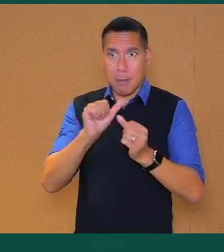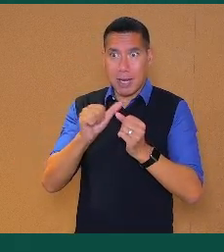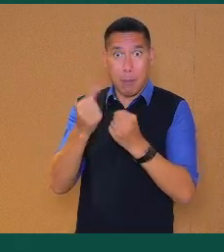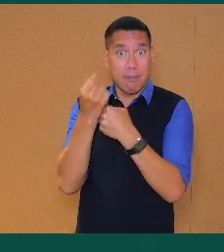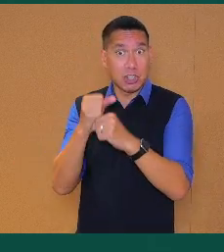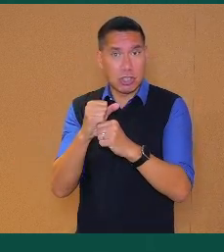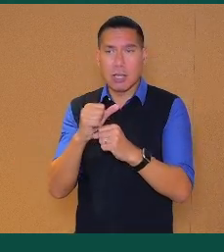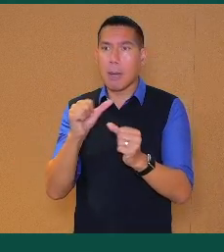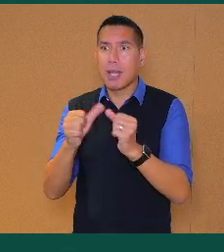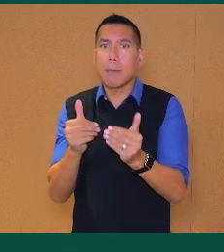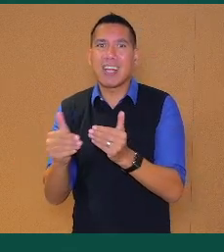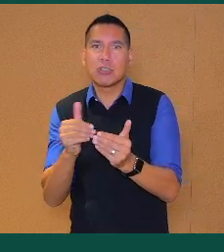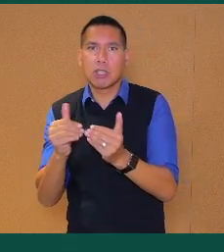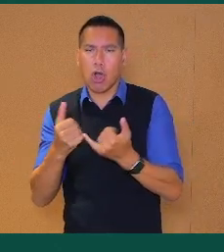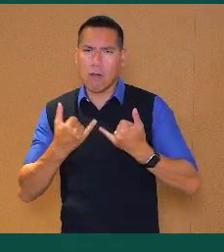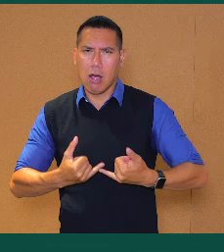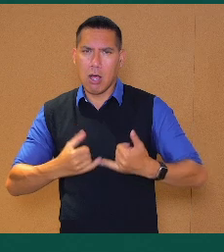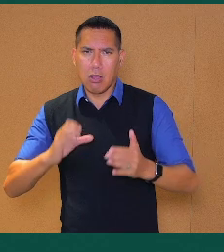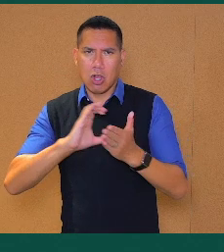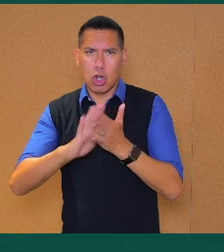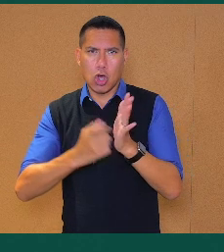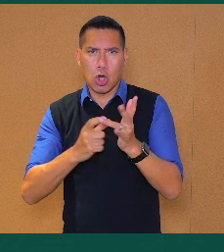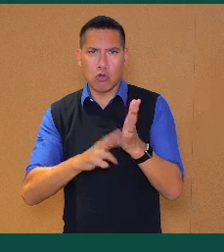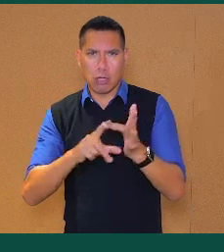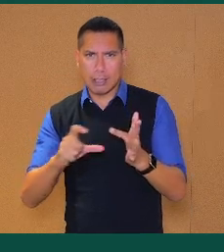chronic illness on the societal stage.